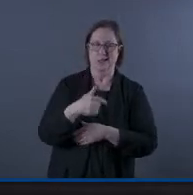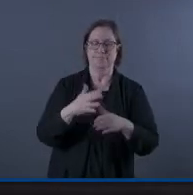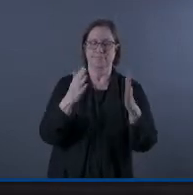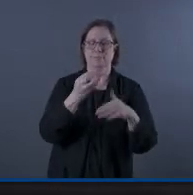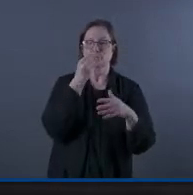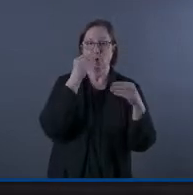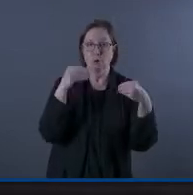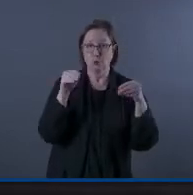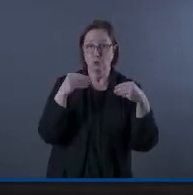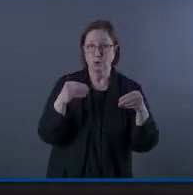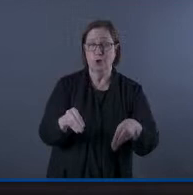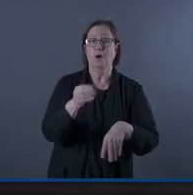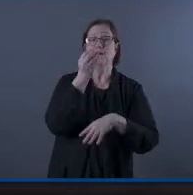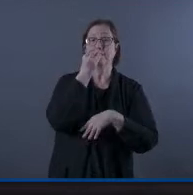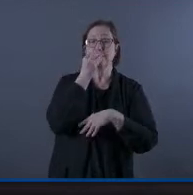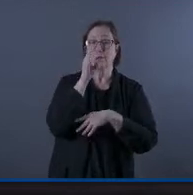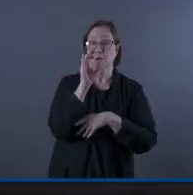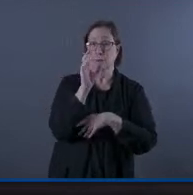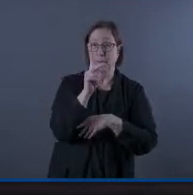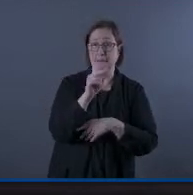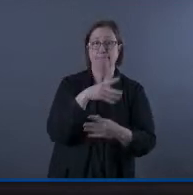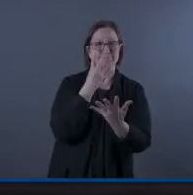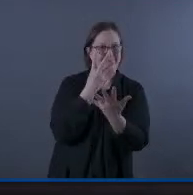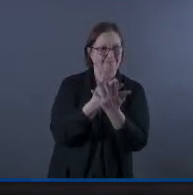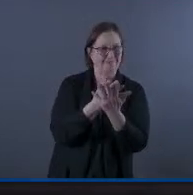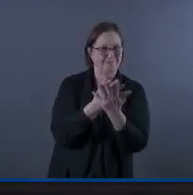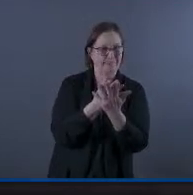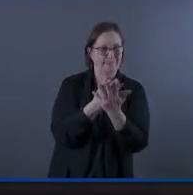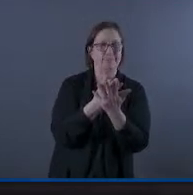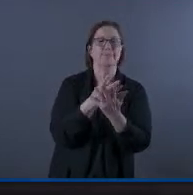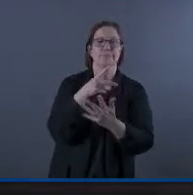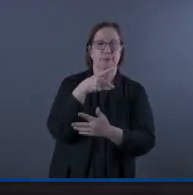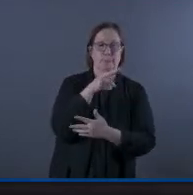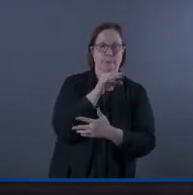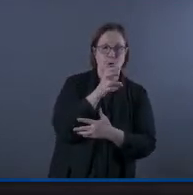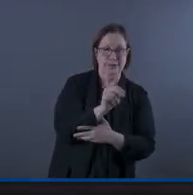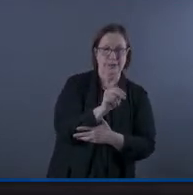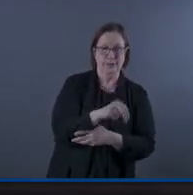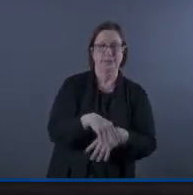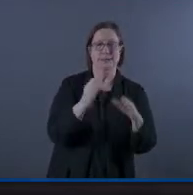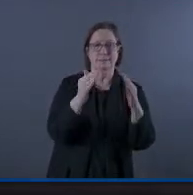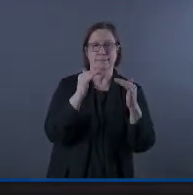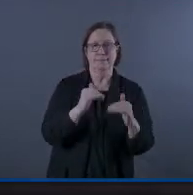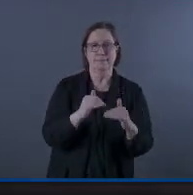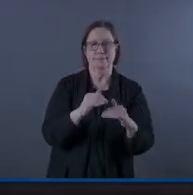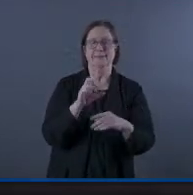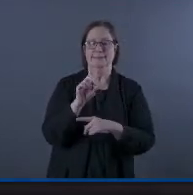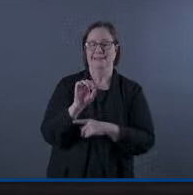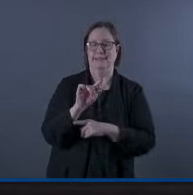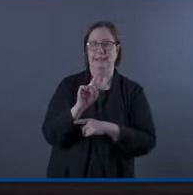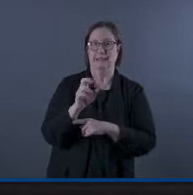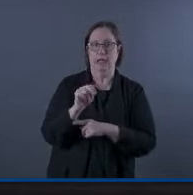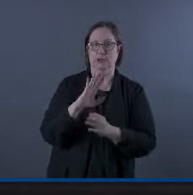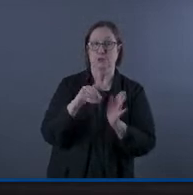prisons, jails, and detention centers, courts, public transit and first responders who weren't eligible